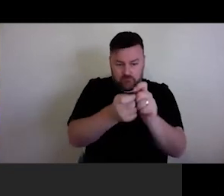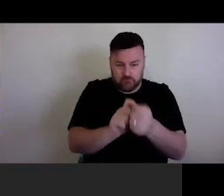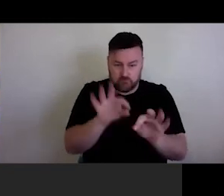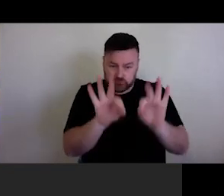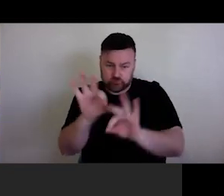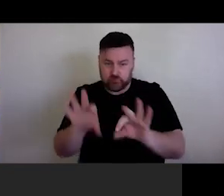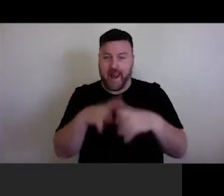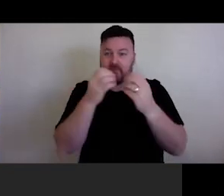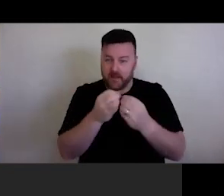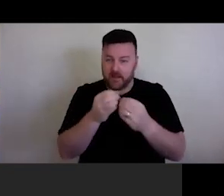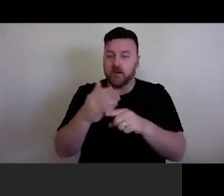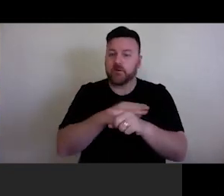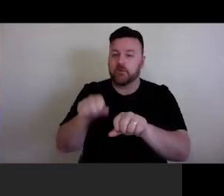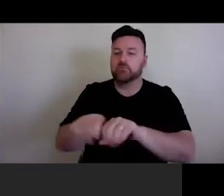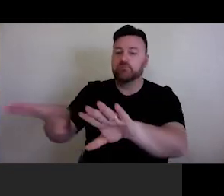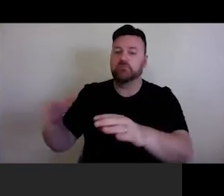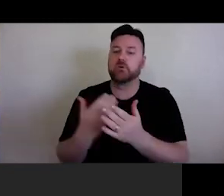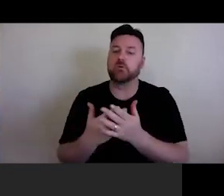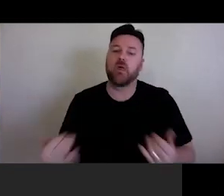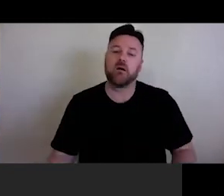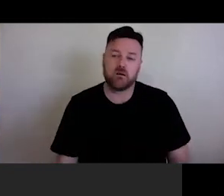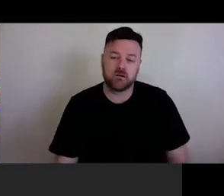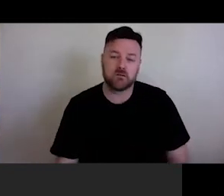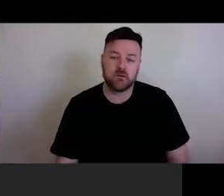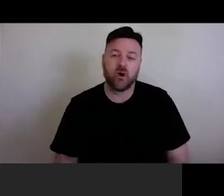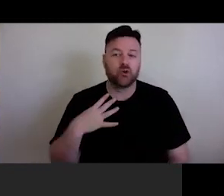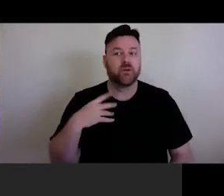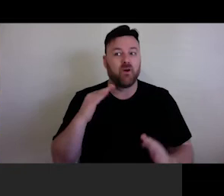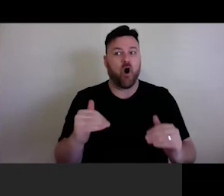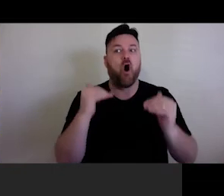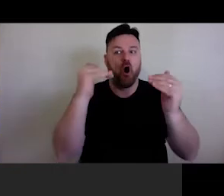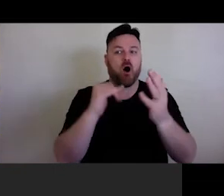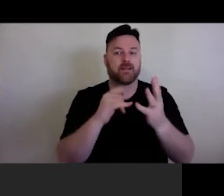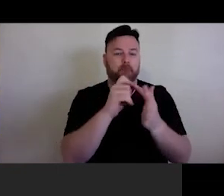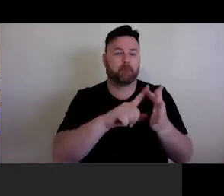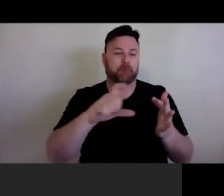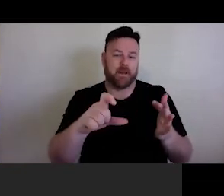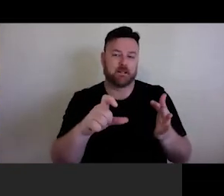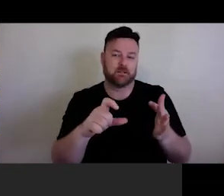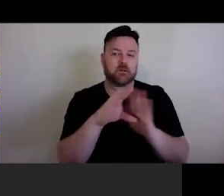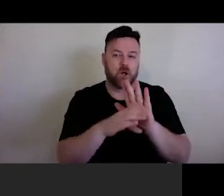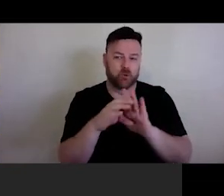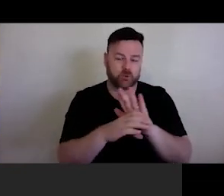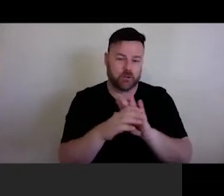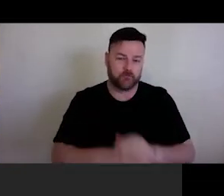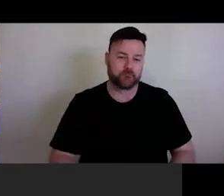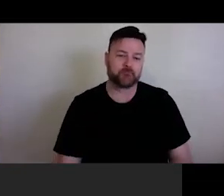really high spec computer. You can use a piece of software called open